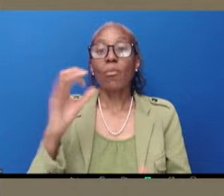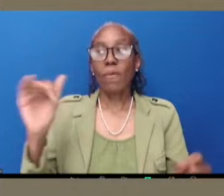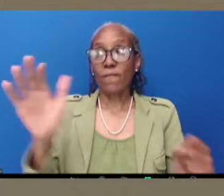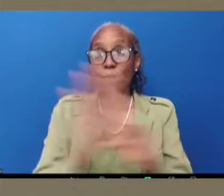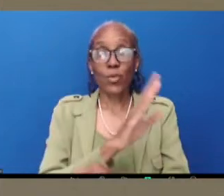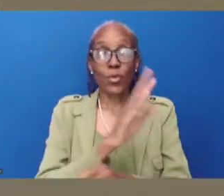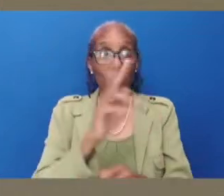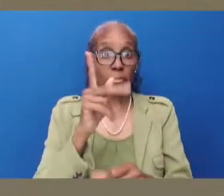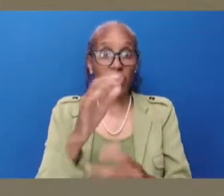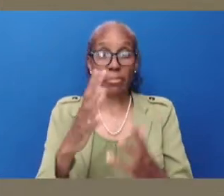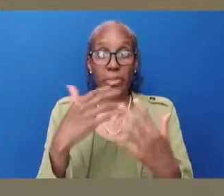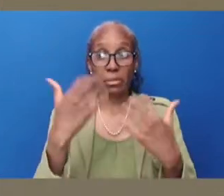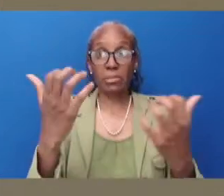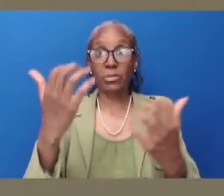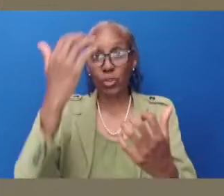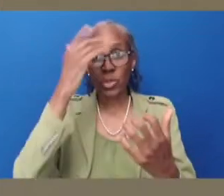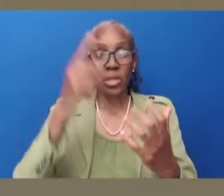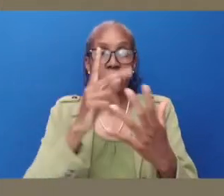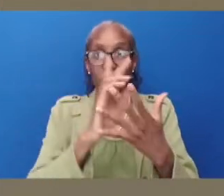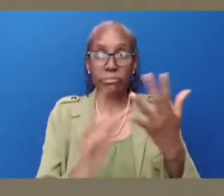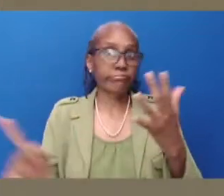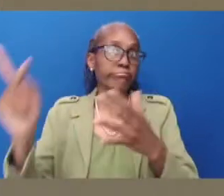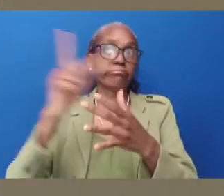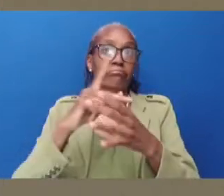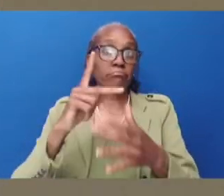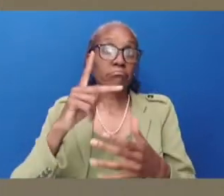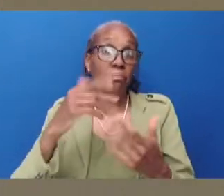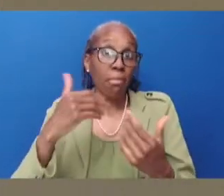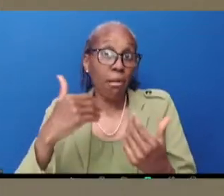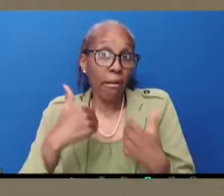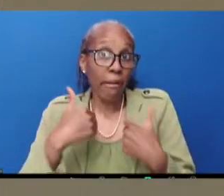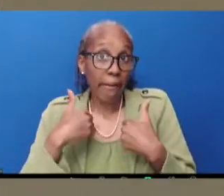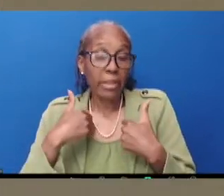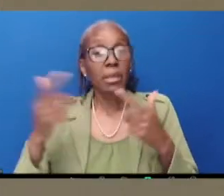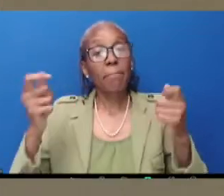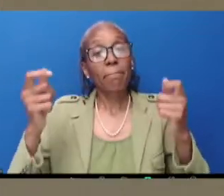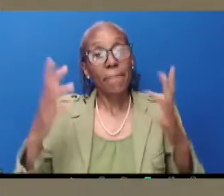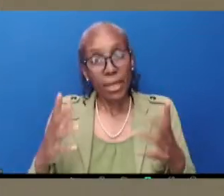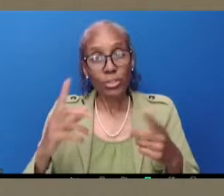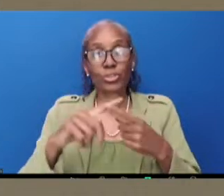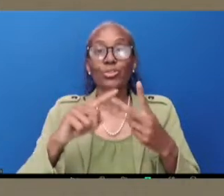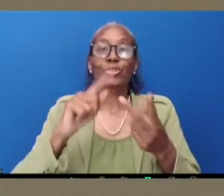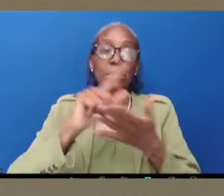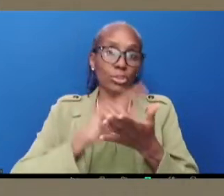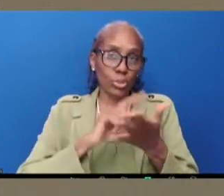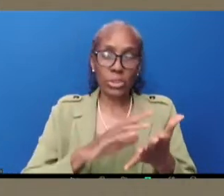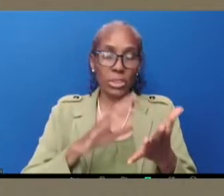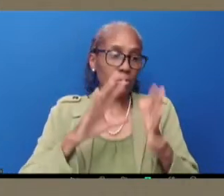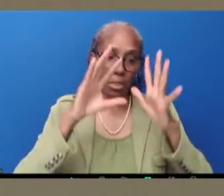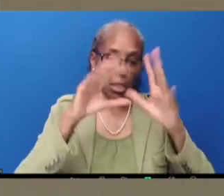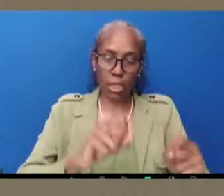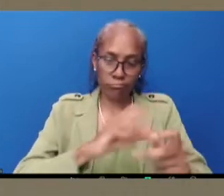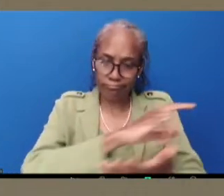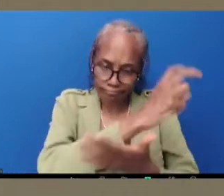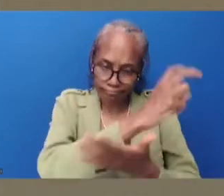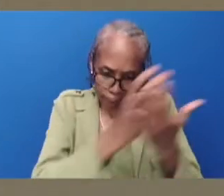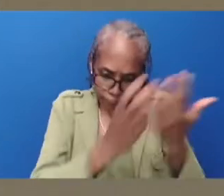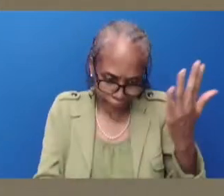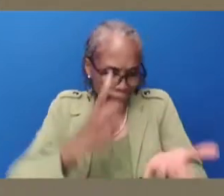I WILL, THANK YOU. I WANT THE PUBLIC TO